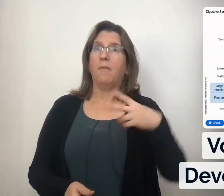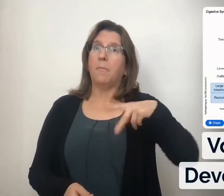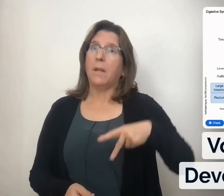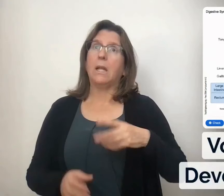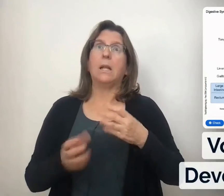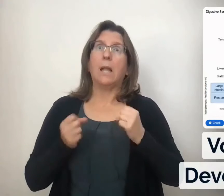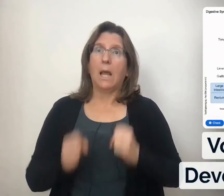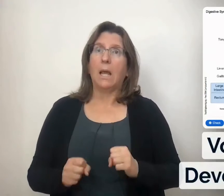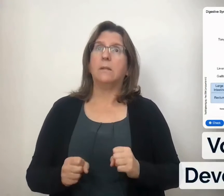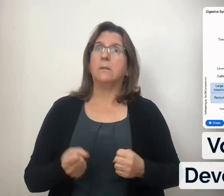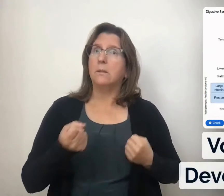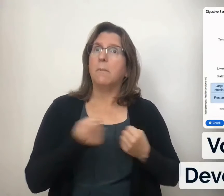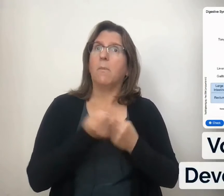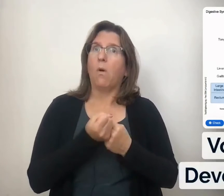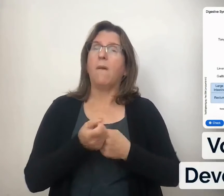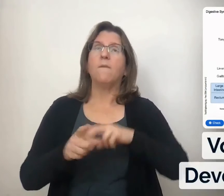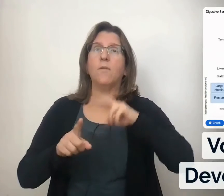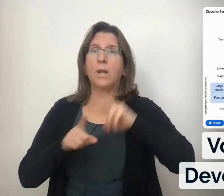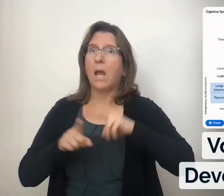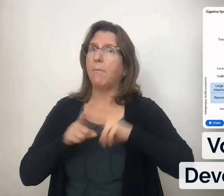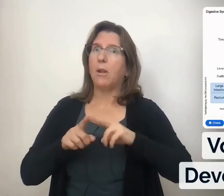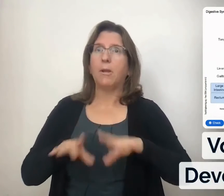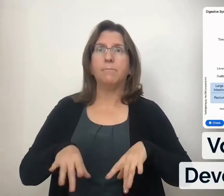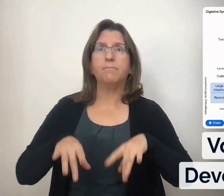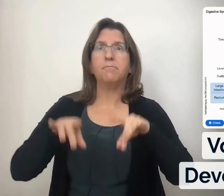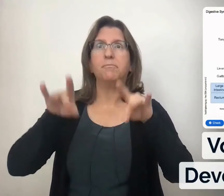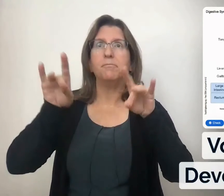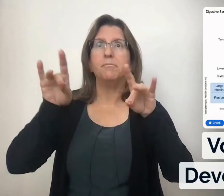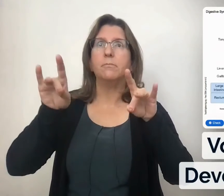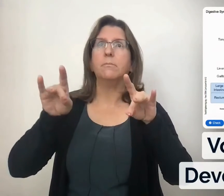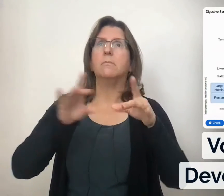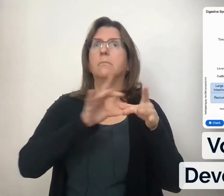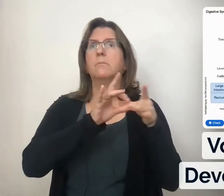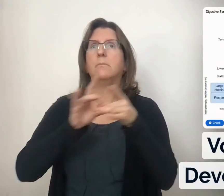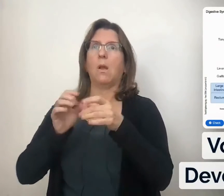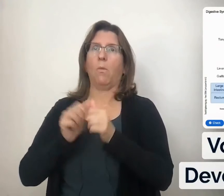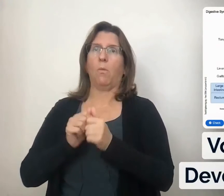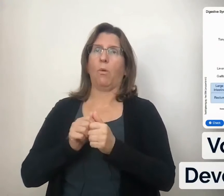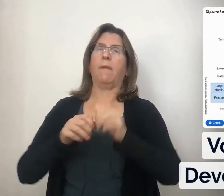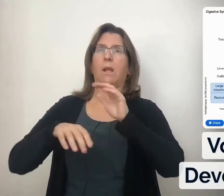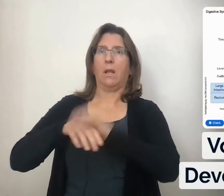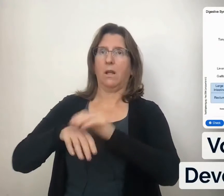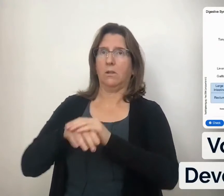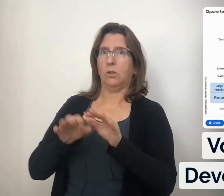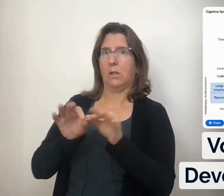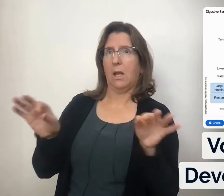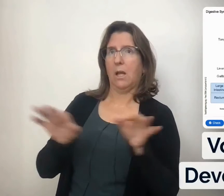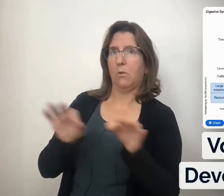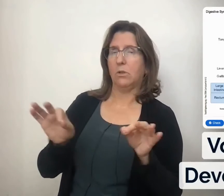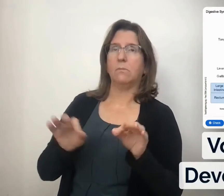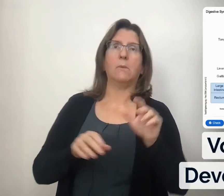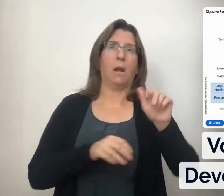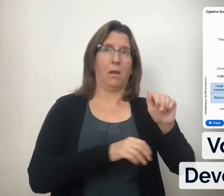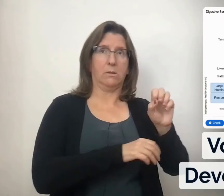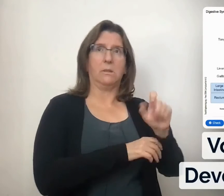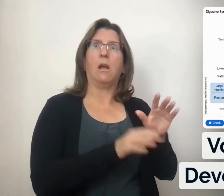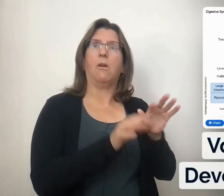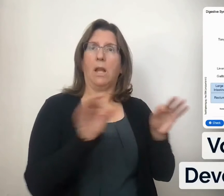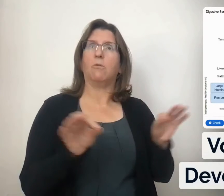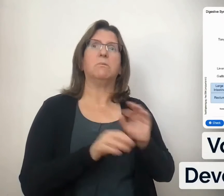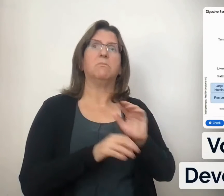H5p supports vocabulary development, both in the spoken language, English and in sign language,